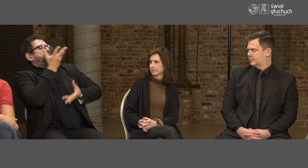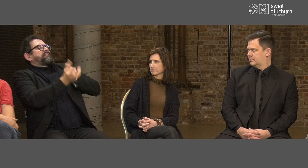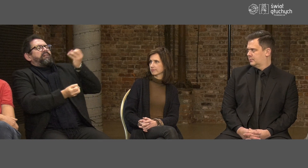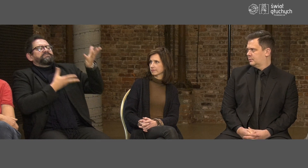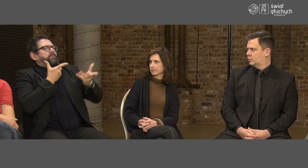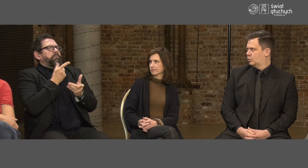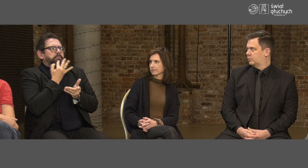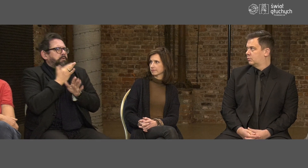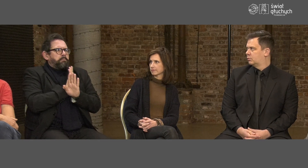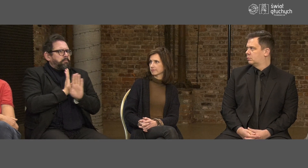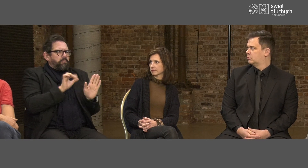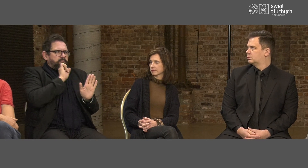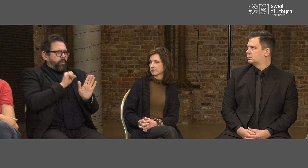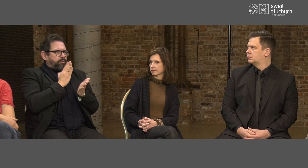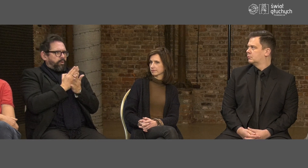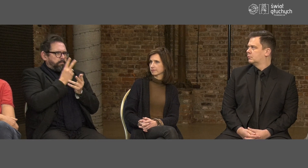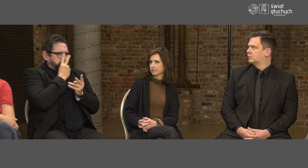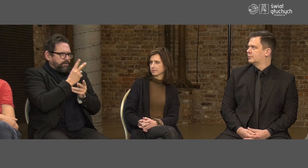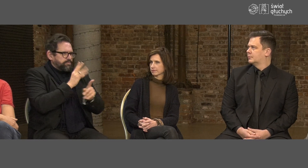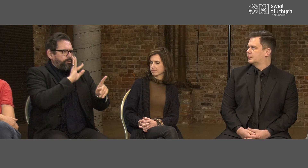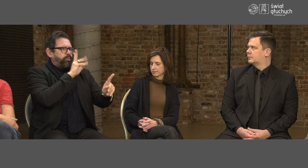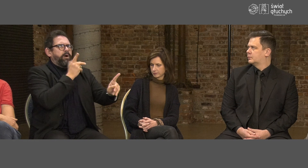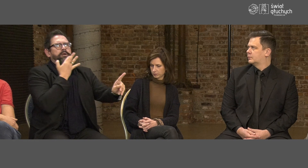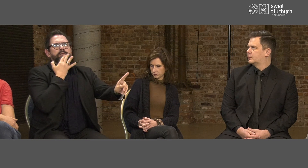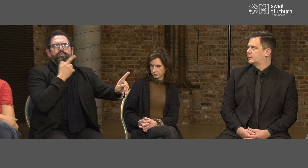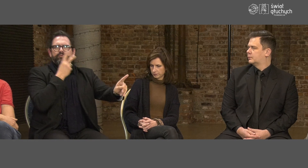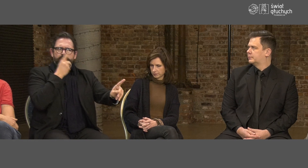No one says that. Instead, they focus on "you speak so nicely."